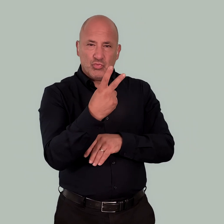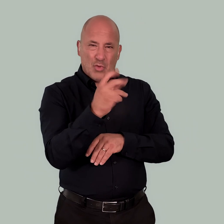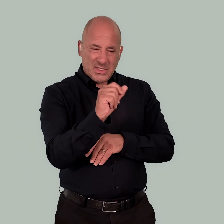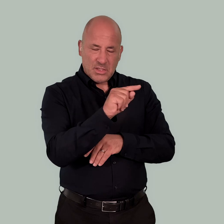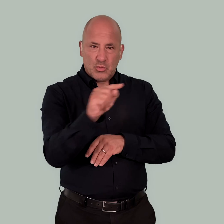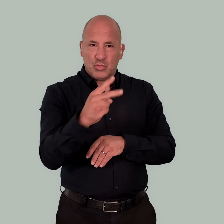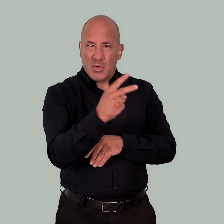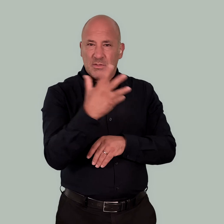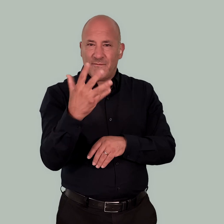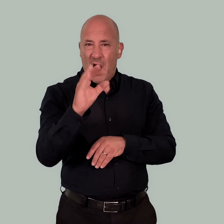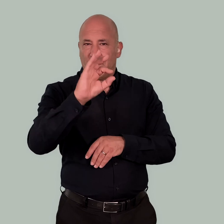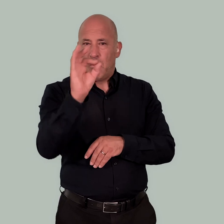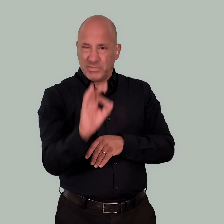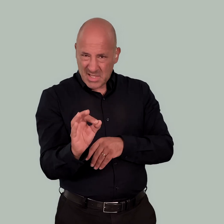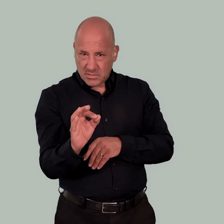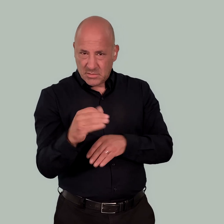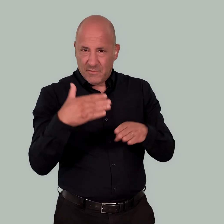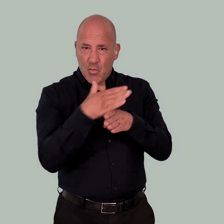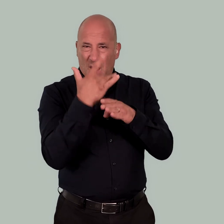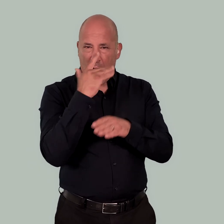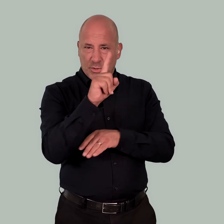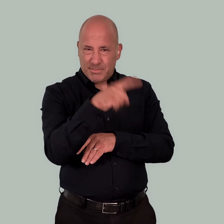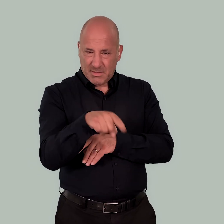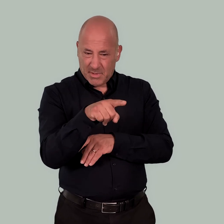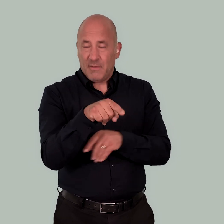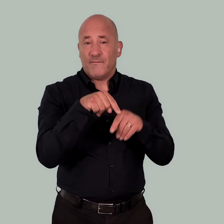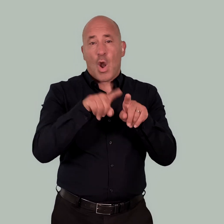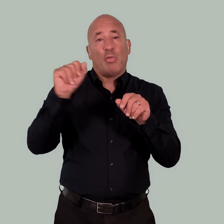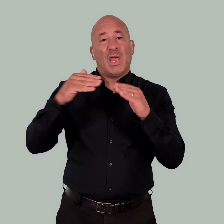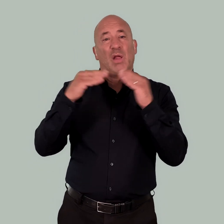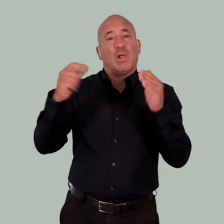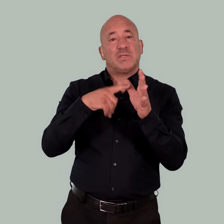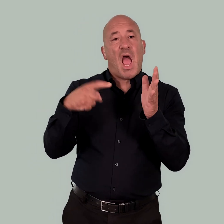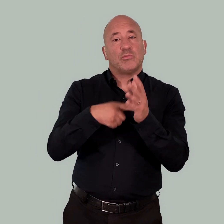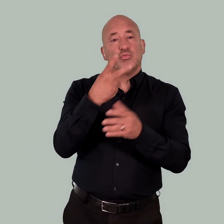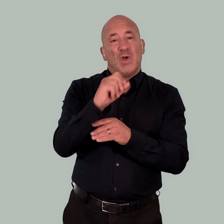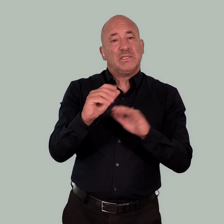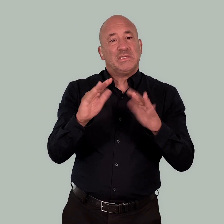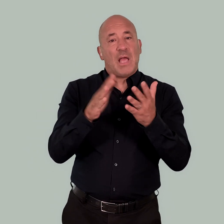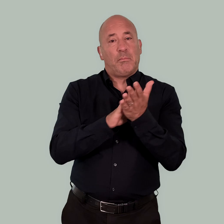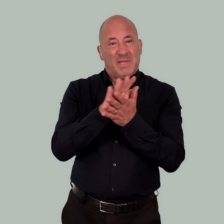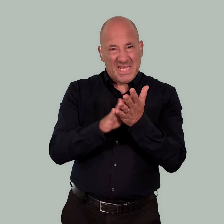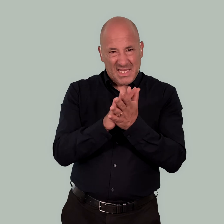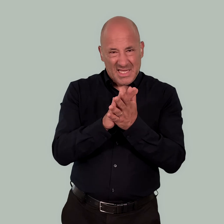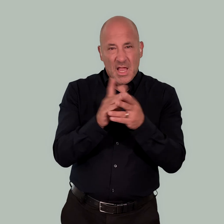currently around 20 to 25 per cent of working age people, using the Equality Act 2010 definition,